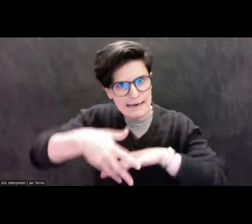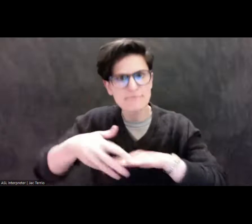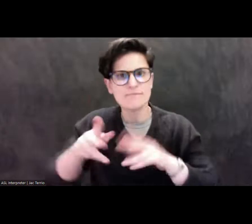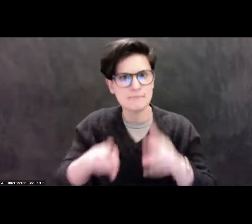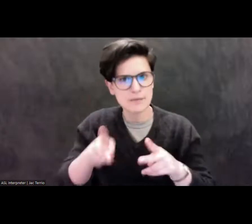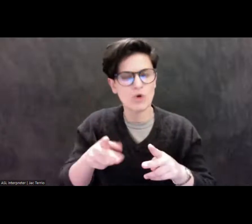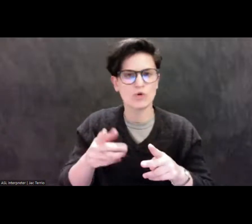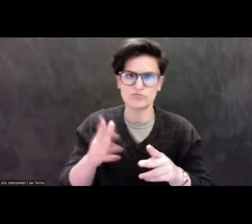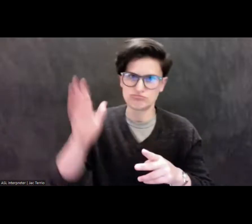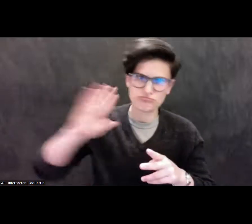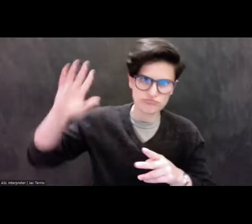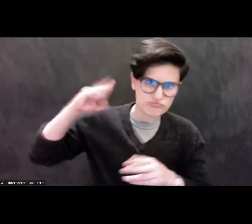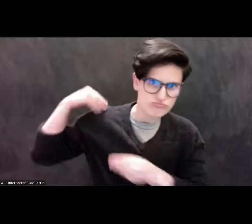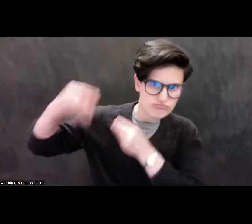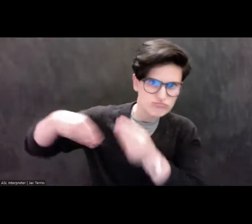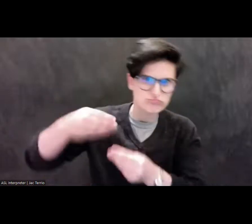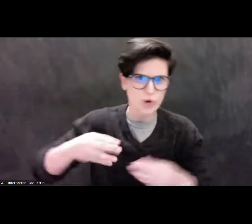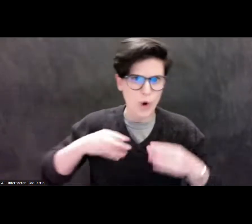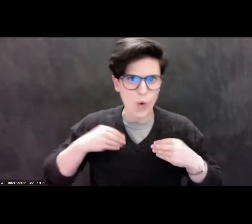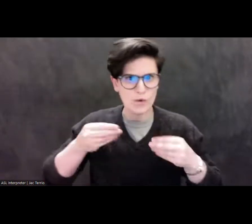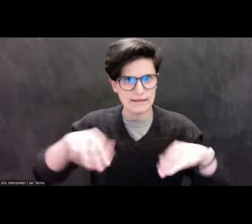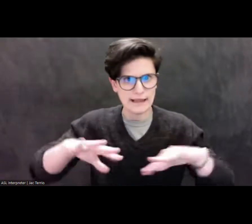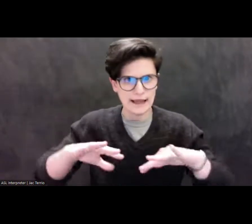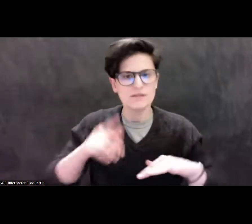relationship between native peoples and their traditional territories.